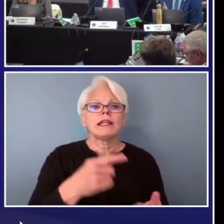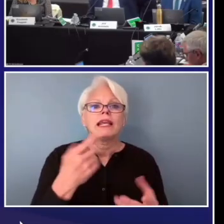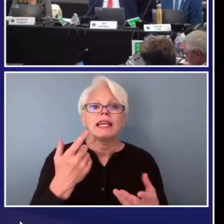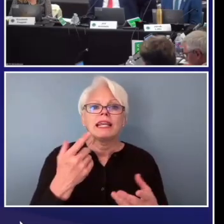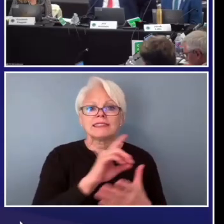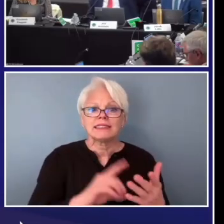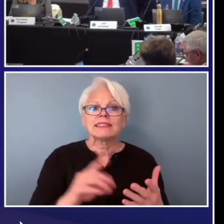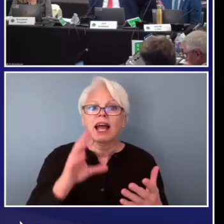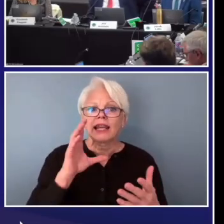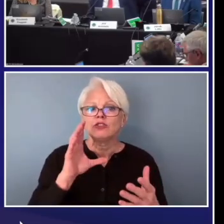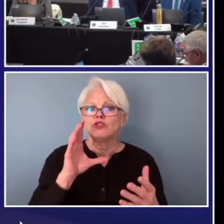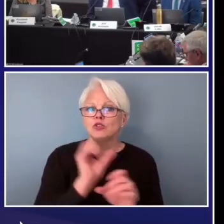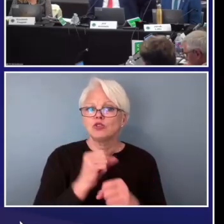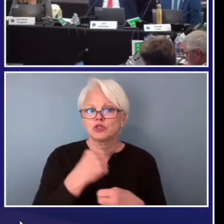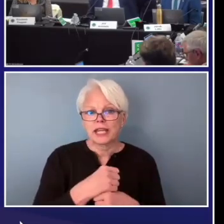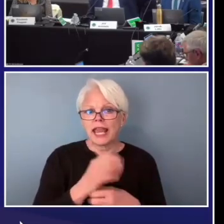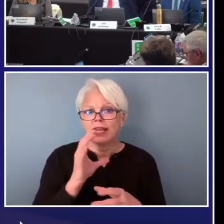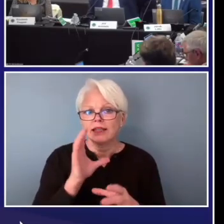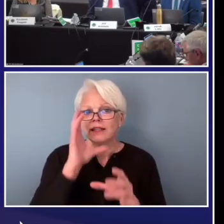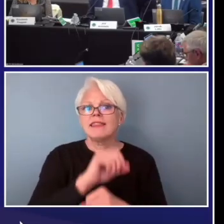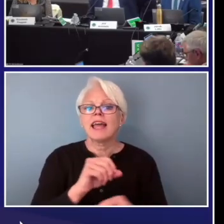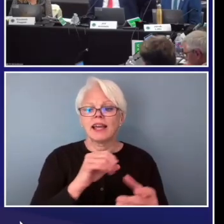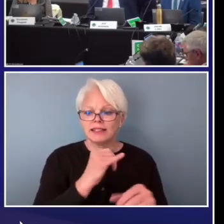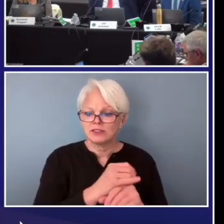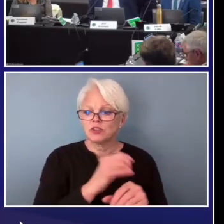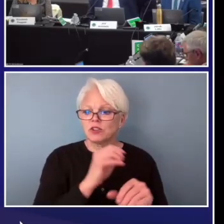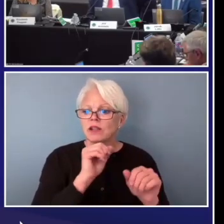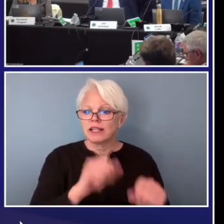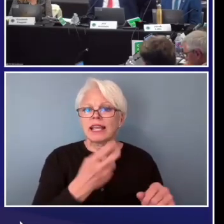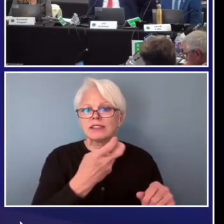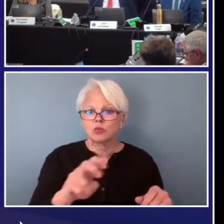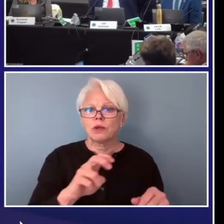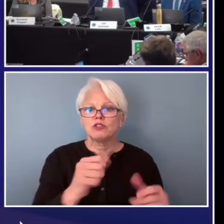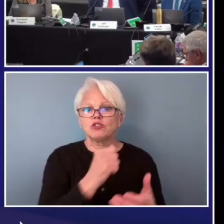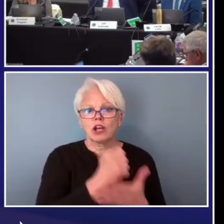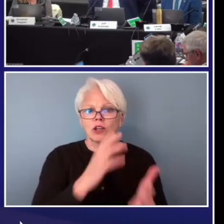or institutions can switch accreditors. I think would be very hard pressed for a future secretary to come in and say that